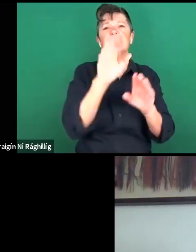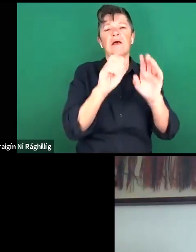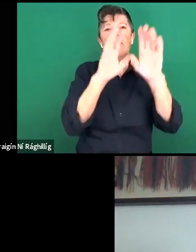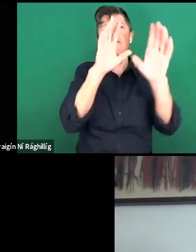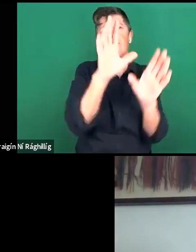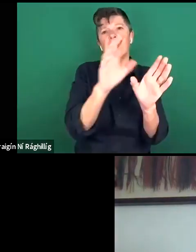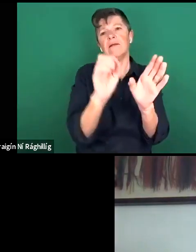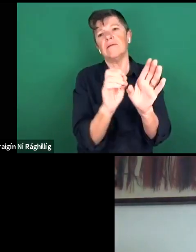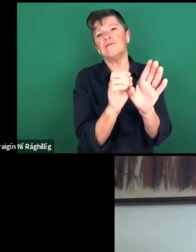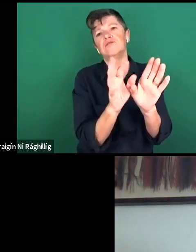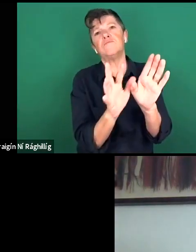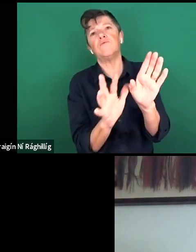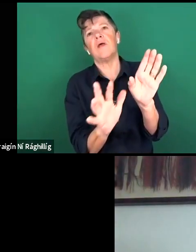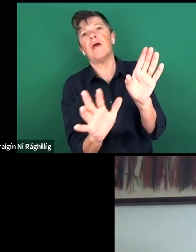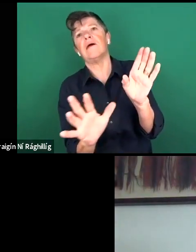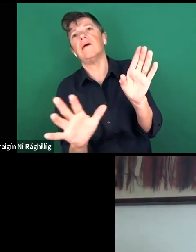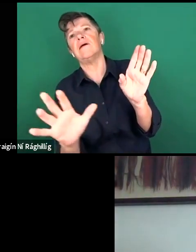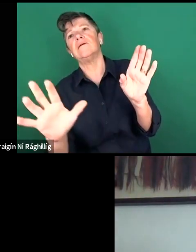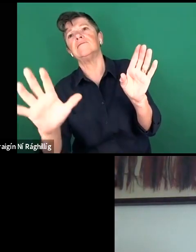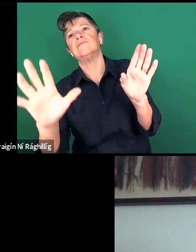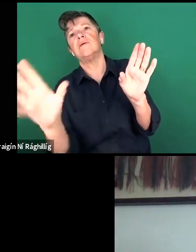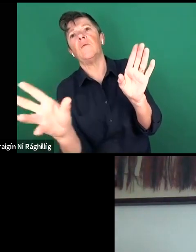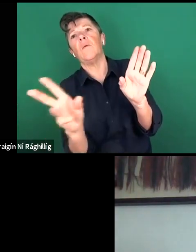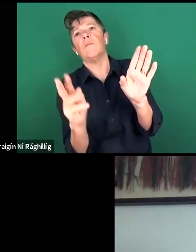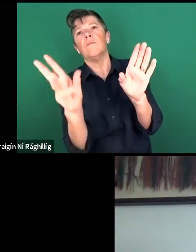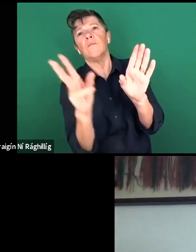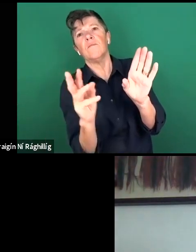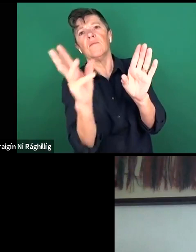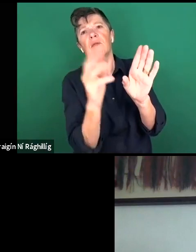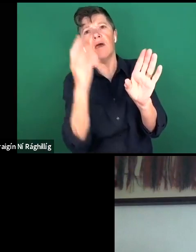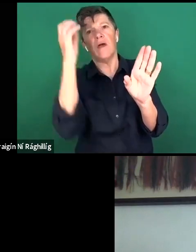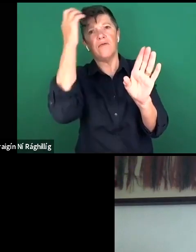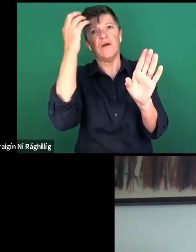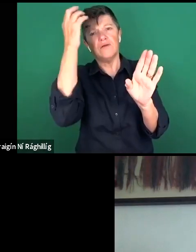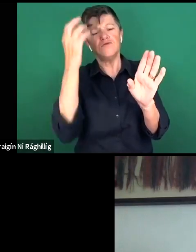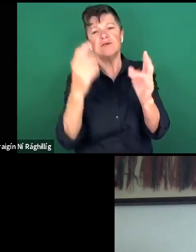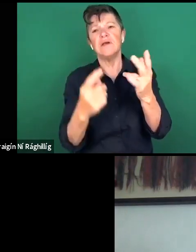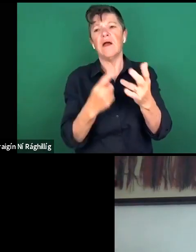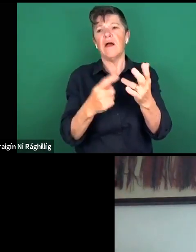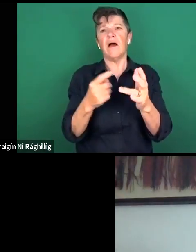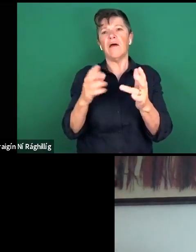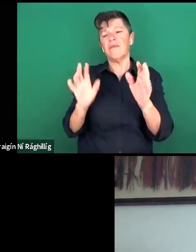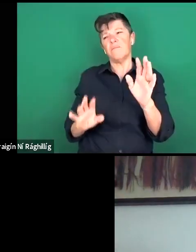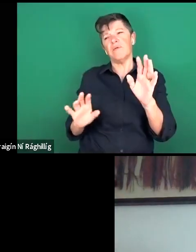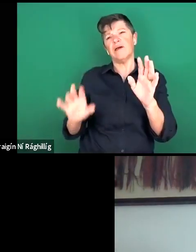has constituted the world as it currently is so it 's not as if it was something